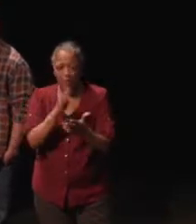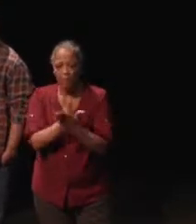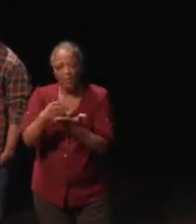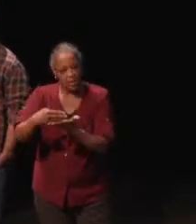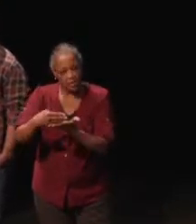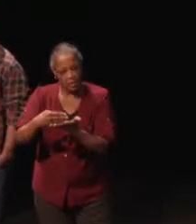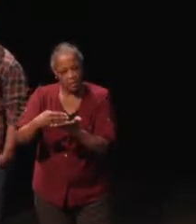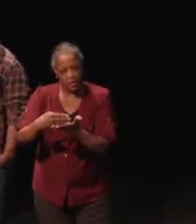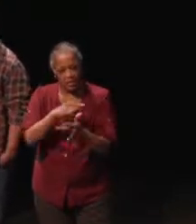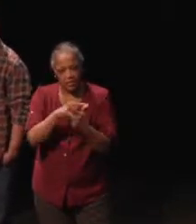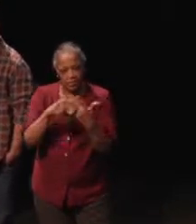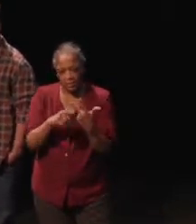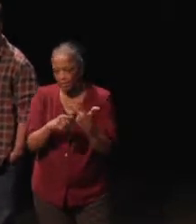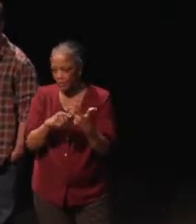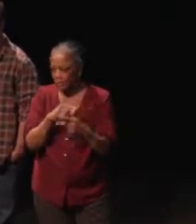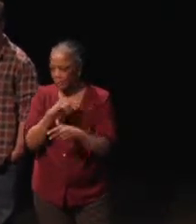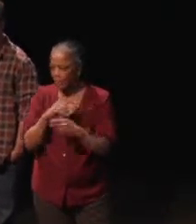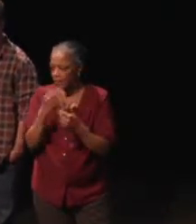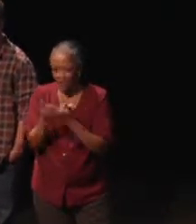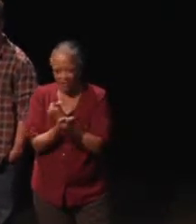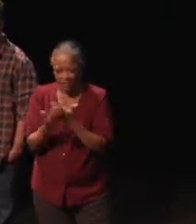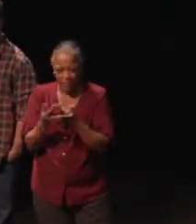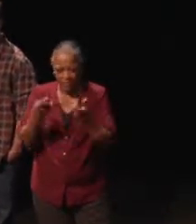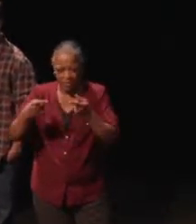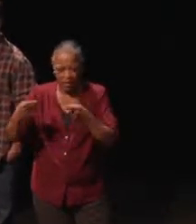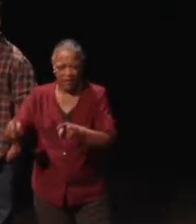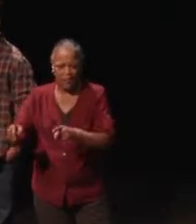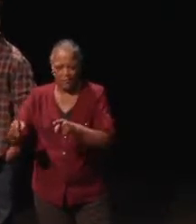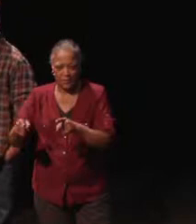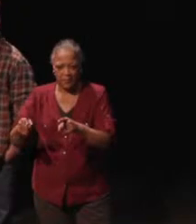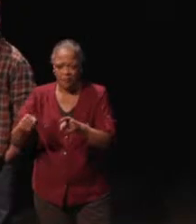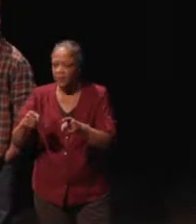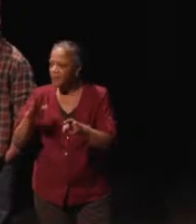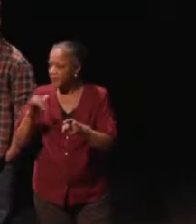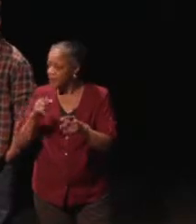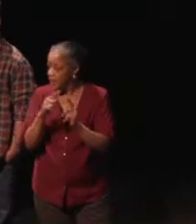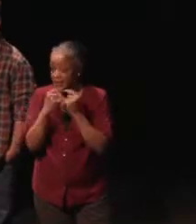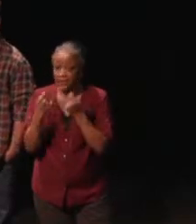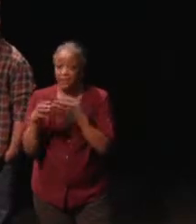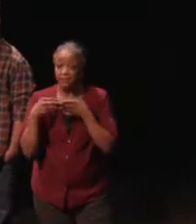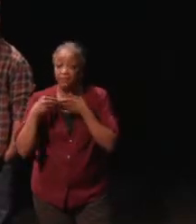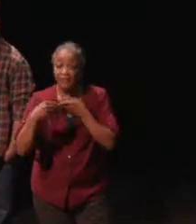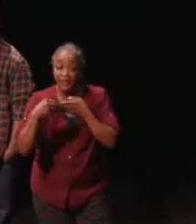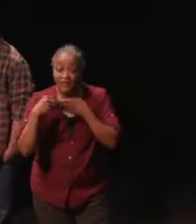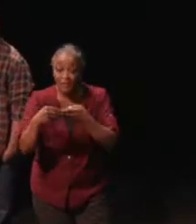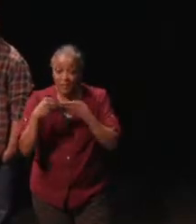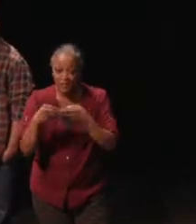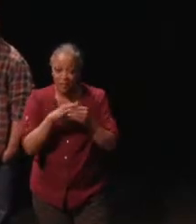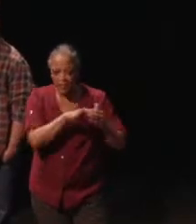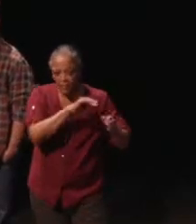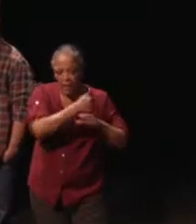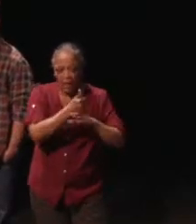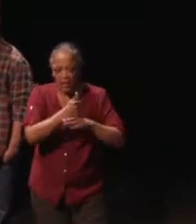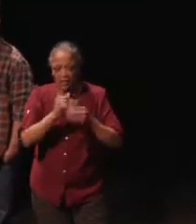Everything has to come within your allow- everything has to come within the team flexibility to be able to implement and iterate on these features.